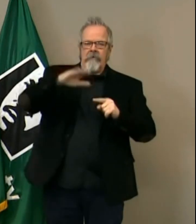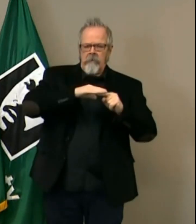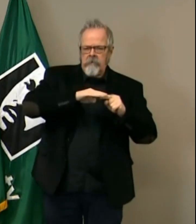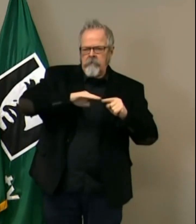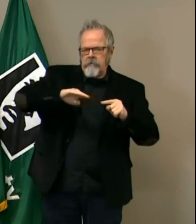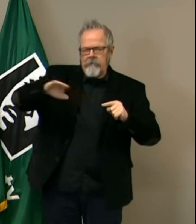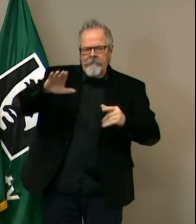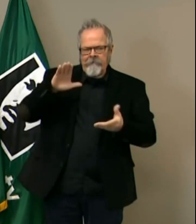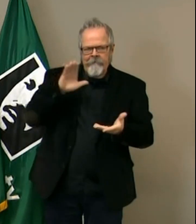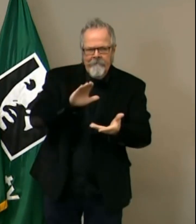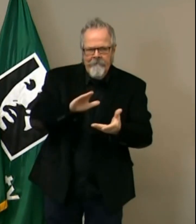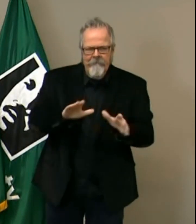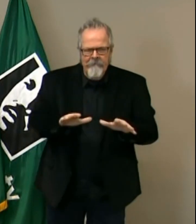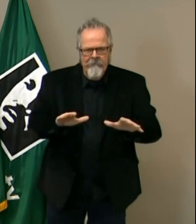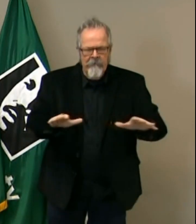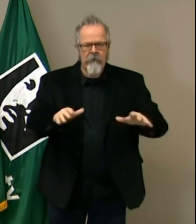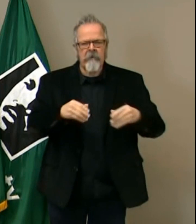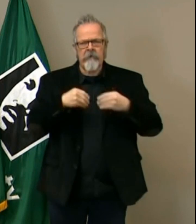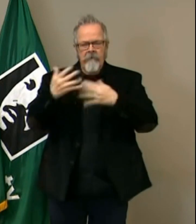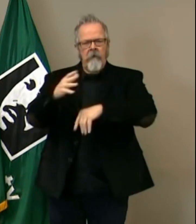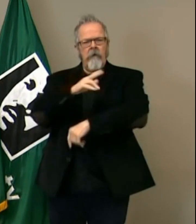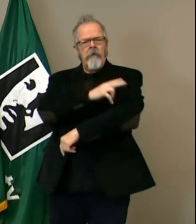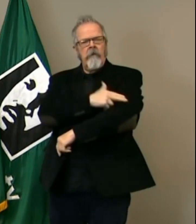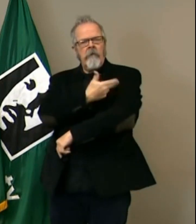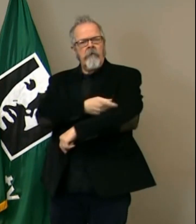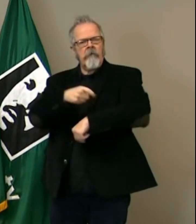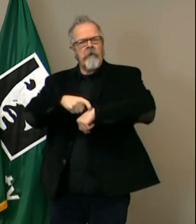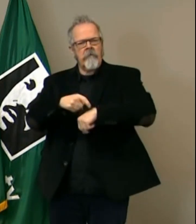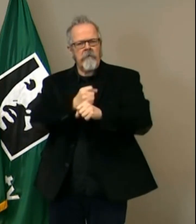of people around this region who have answered the call who've turned their